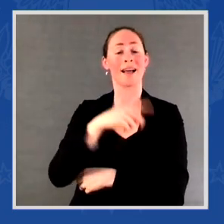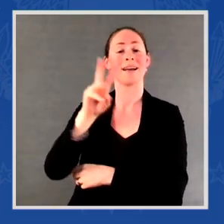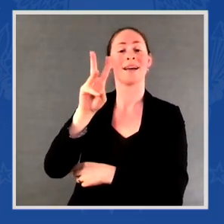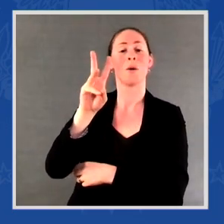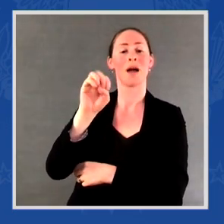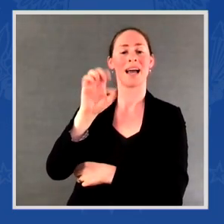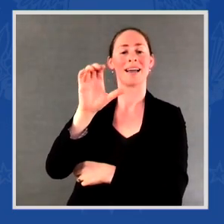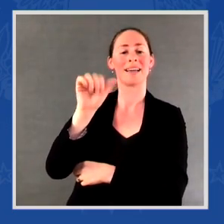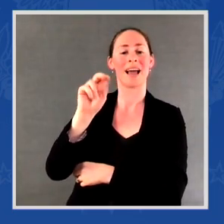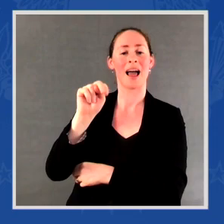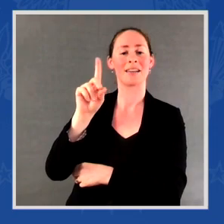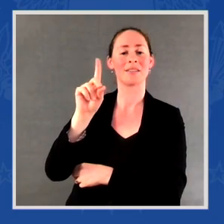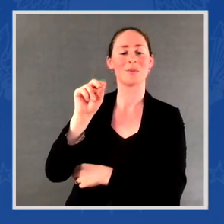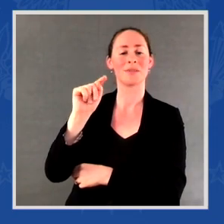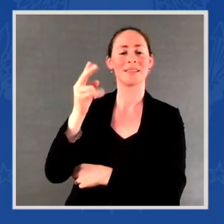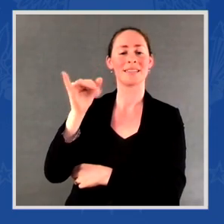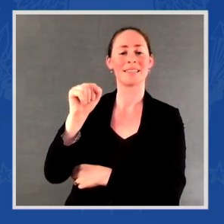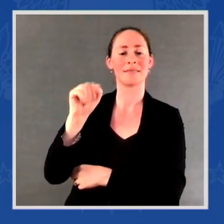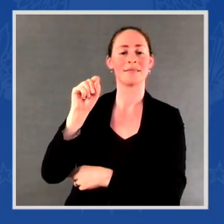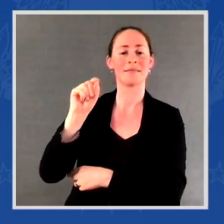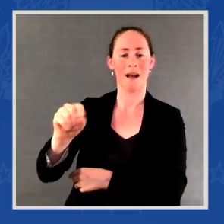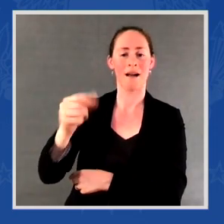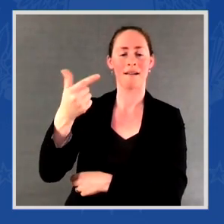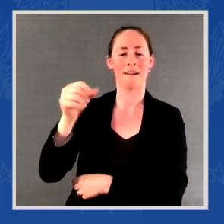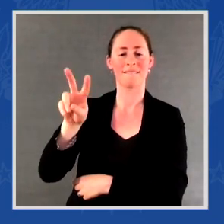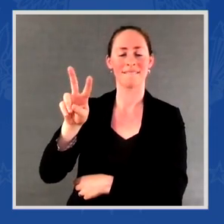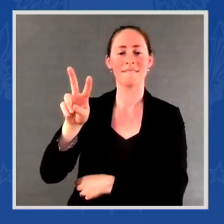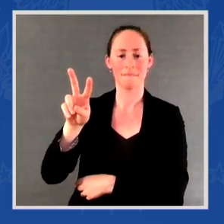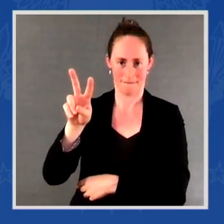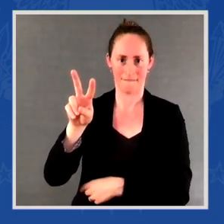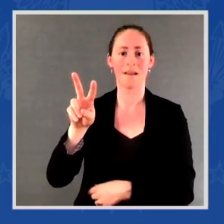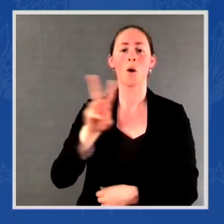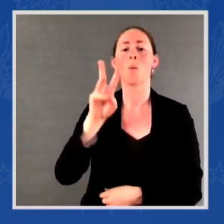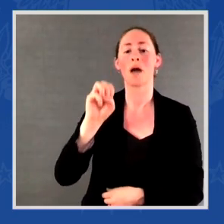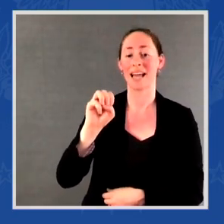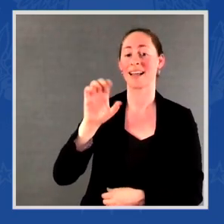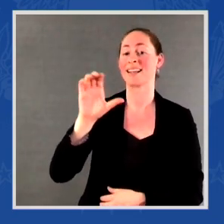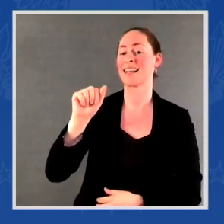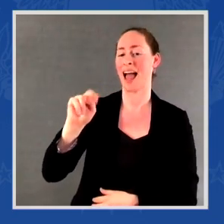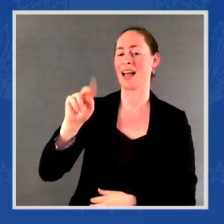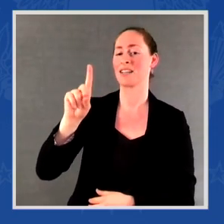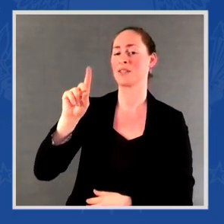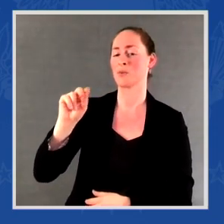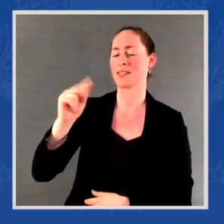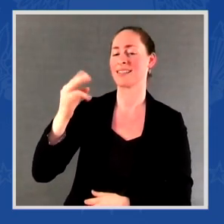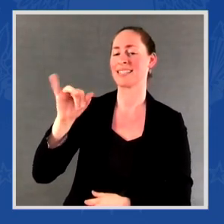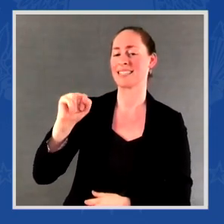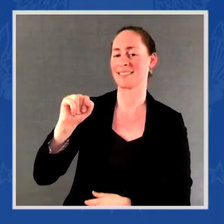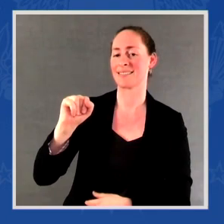[sic] -- .gov, excuse me -- WeCanDoThis.HHS.gov.